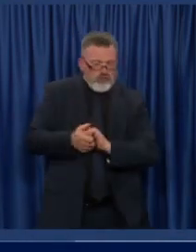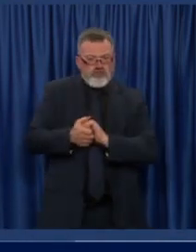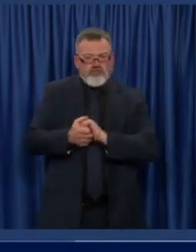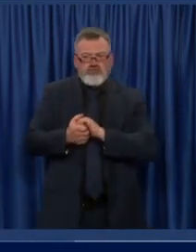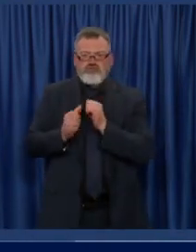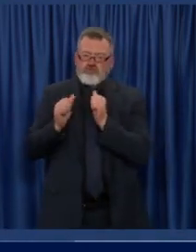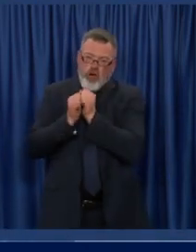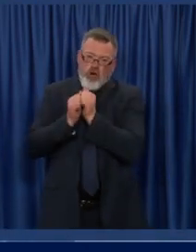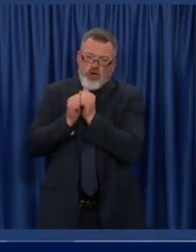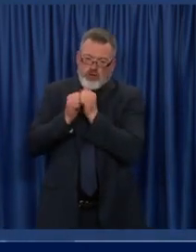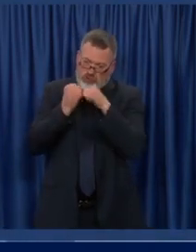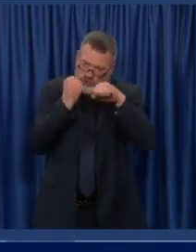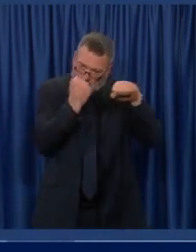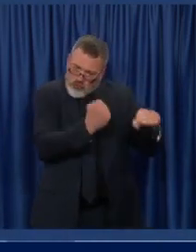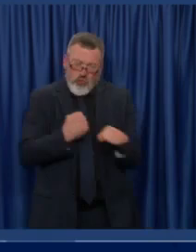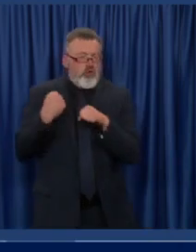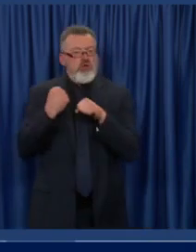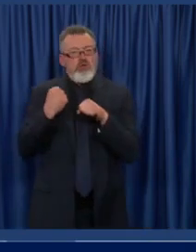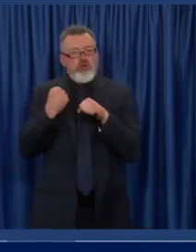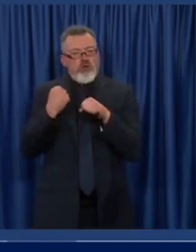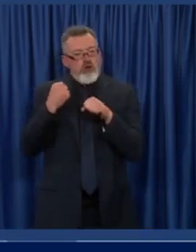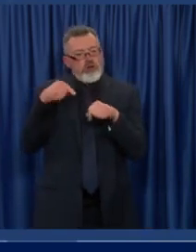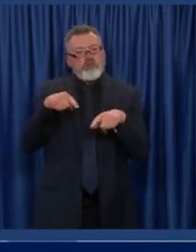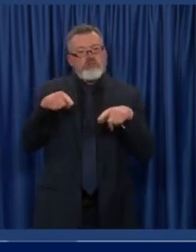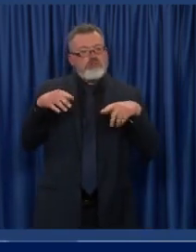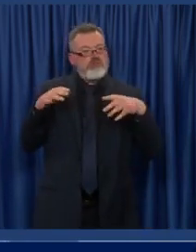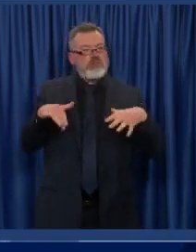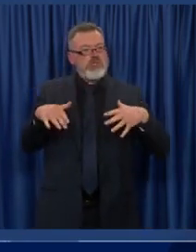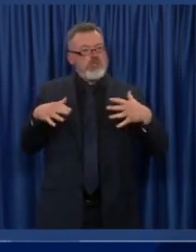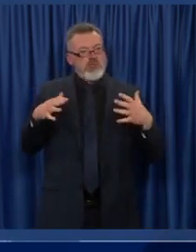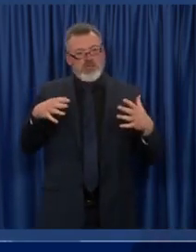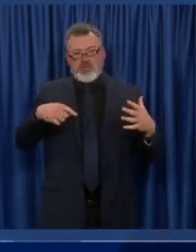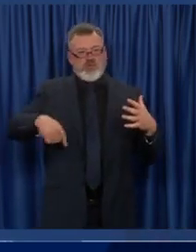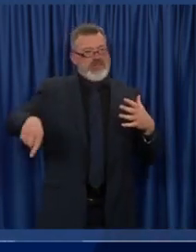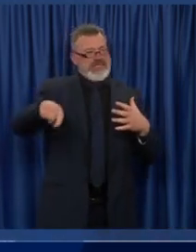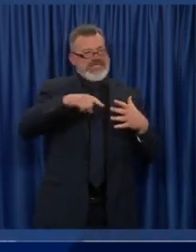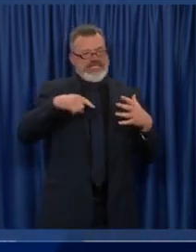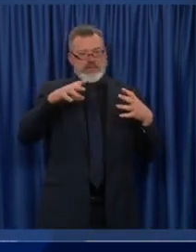IS INTERCONNECTED IN SO MANY WAYS. WE MAY BE FRAYED.